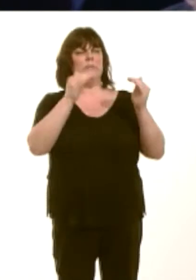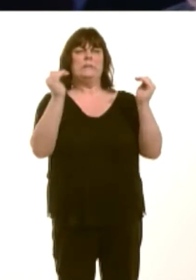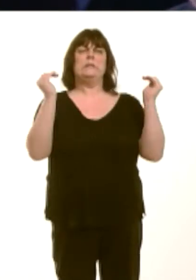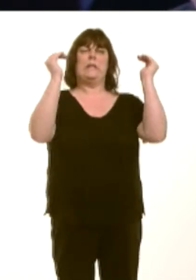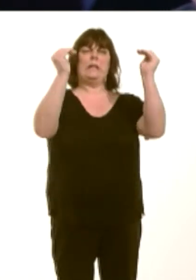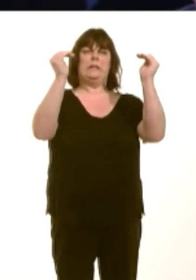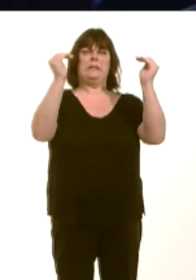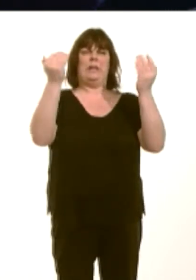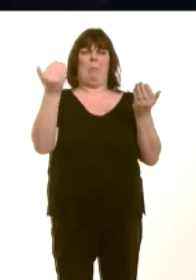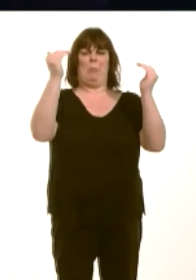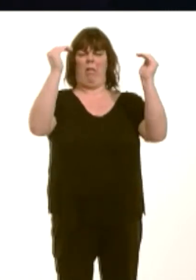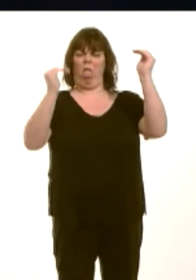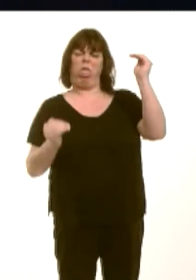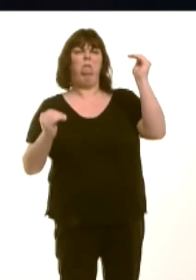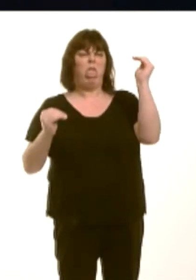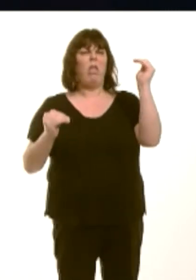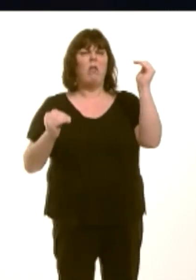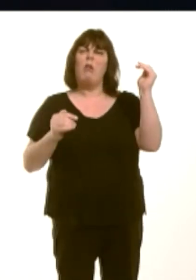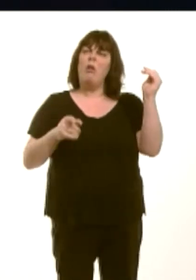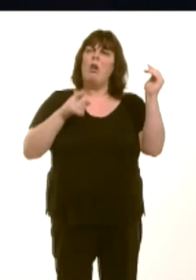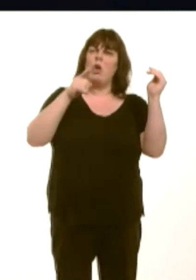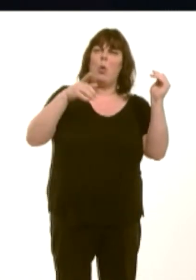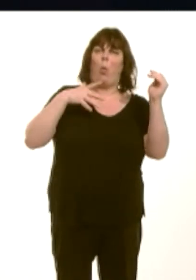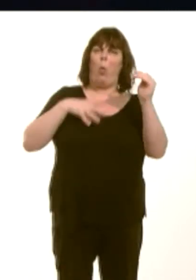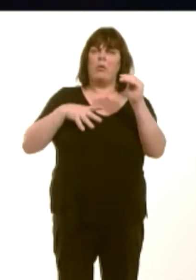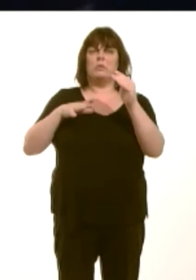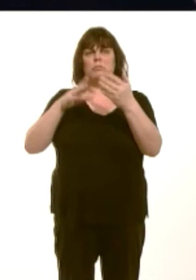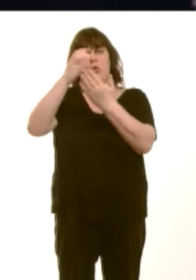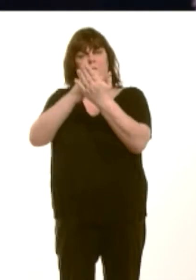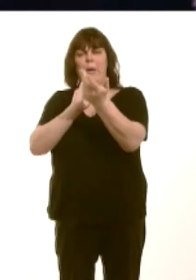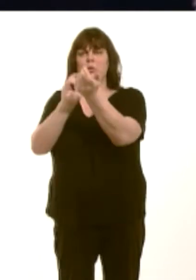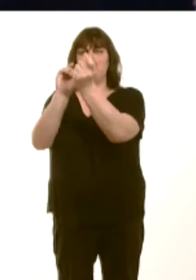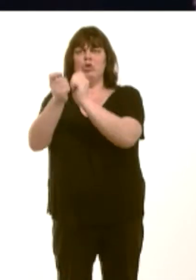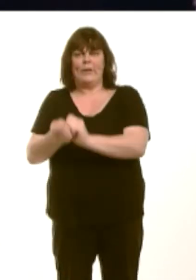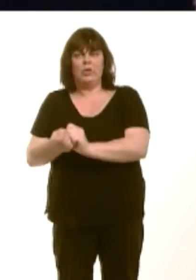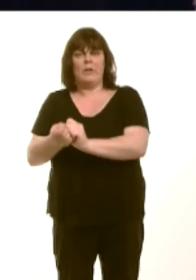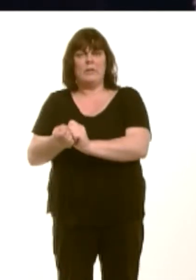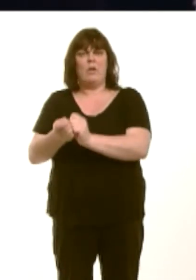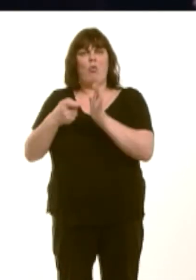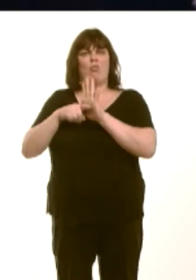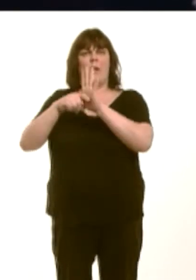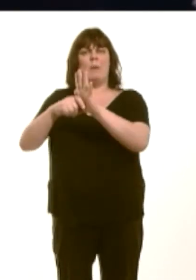be required if your Government implements the changes to the curriculum recommended by the Donaldson review.